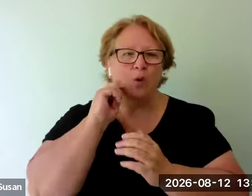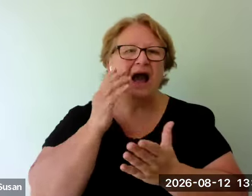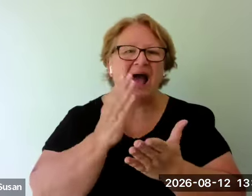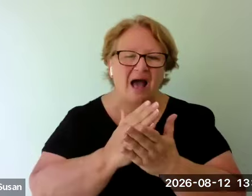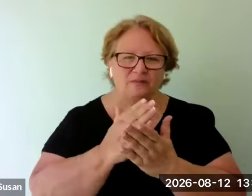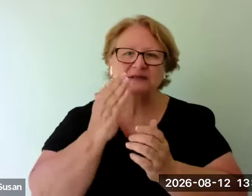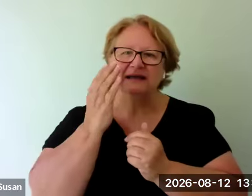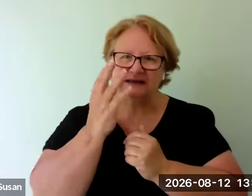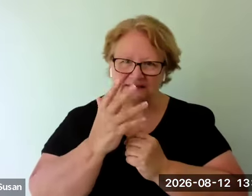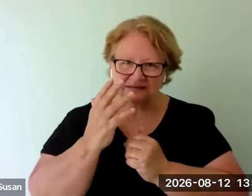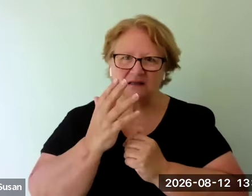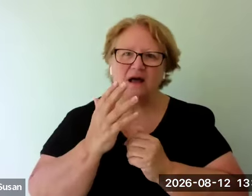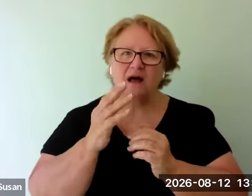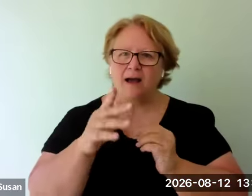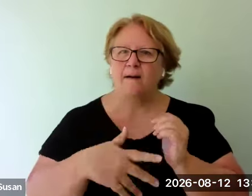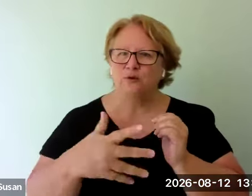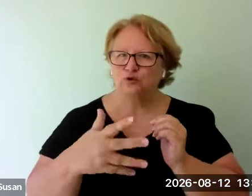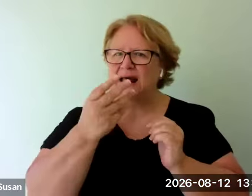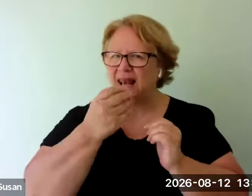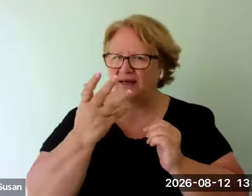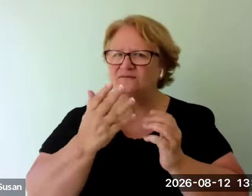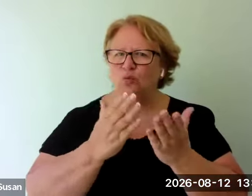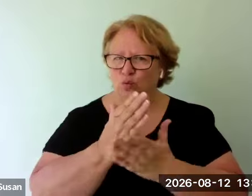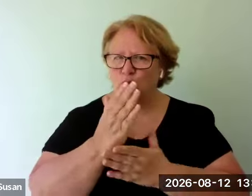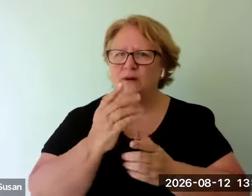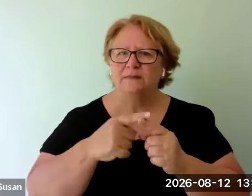for eligibility for the PhD completion.